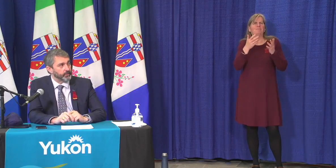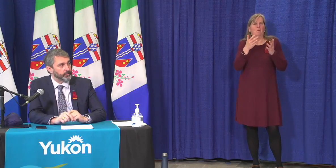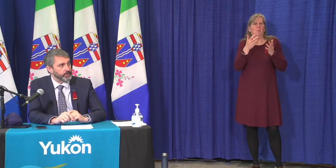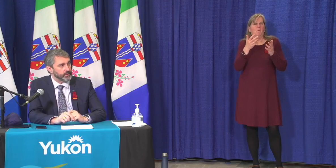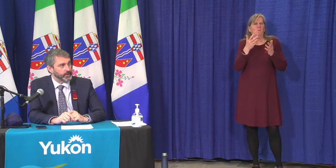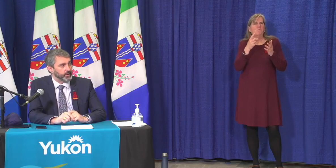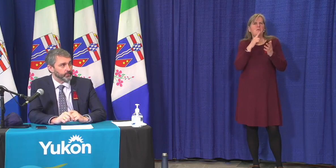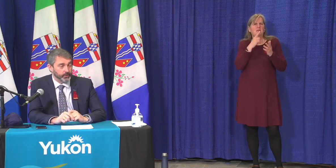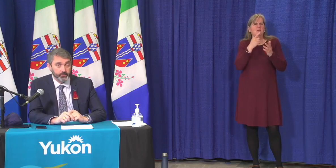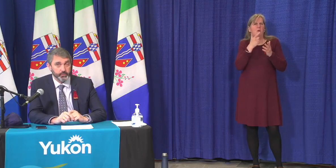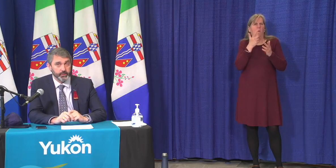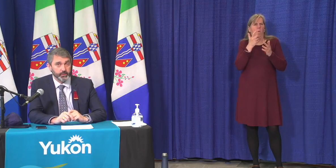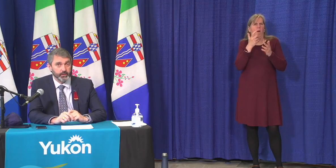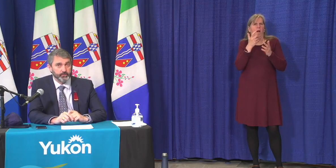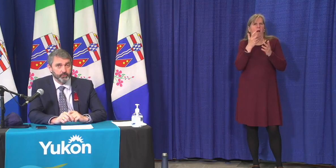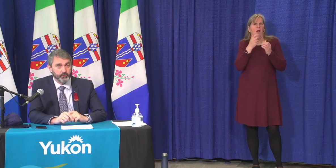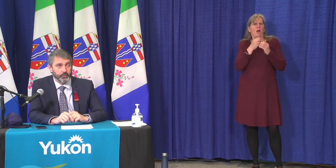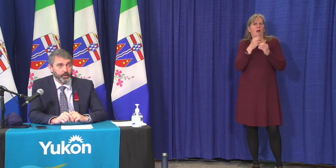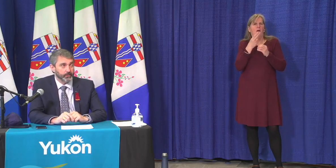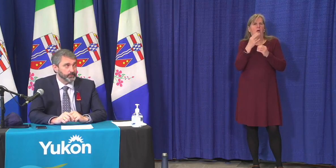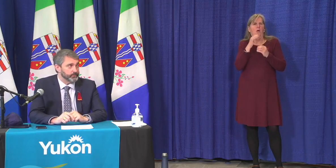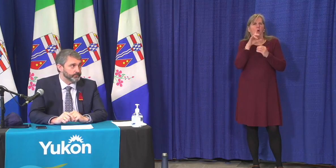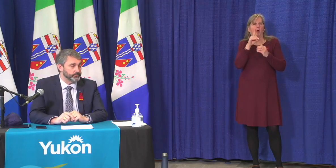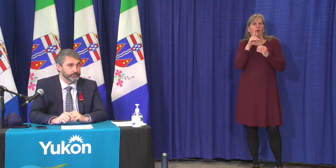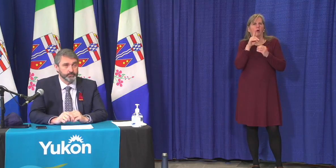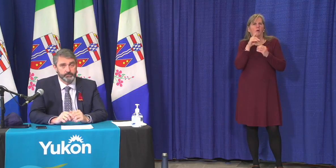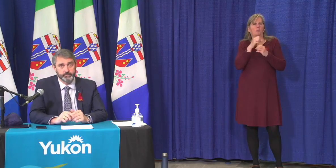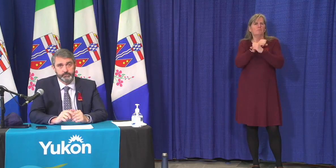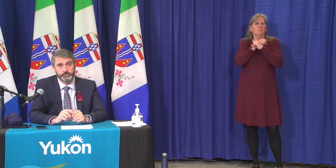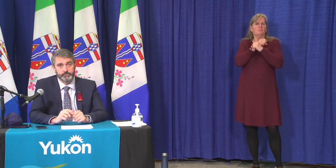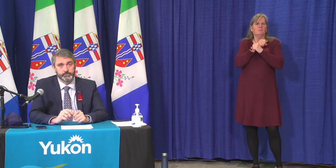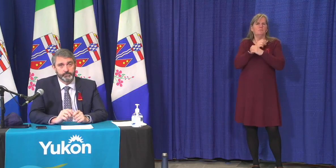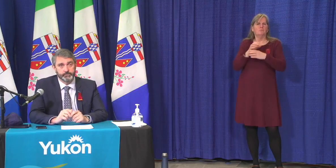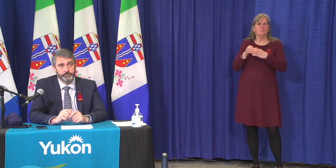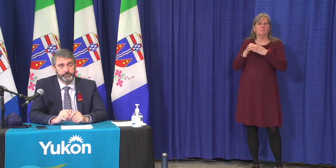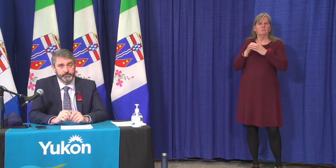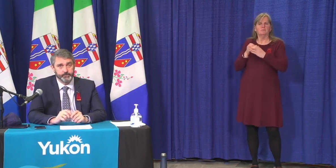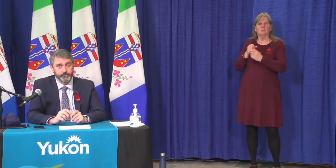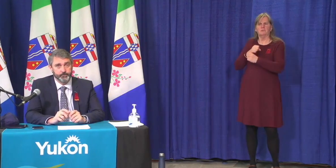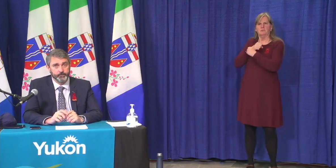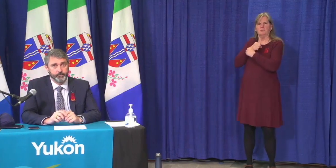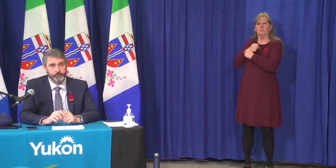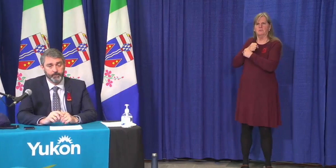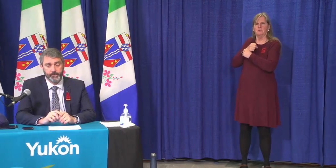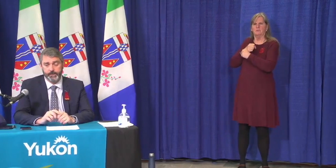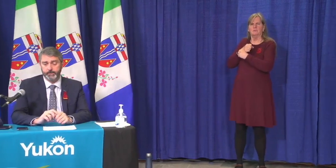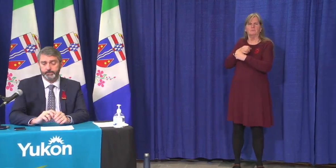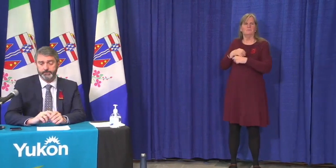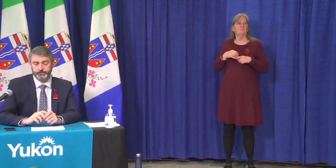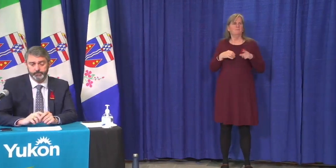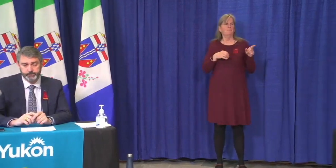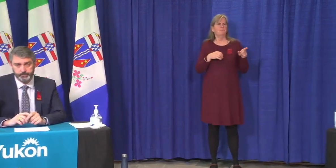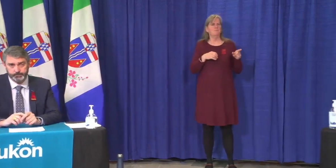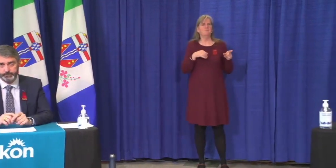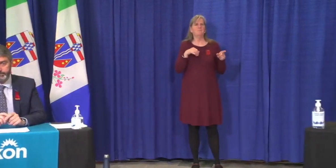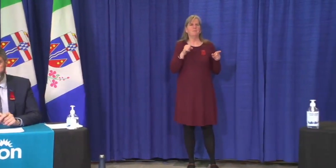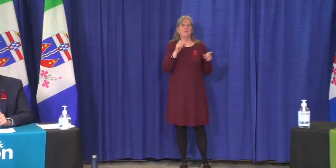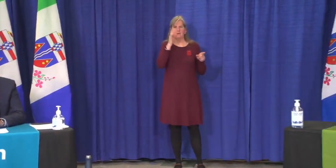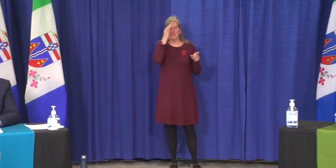willing participant in a region. I hope that that is clearing up